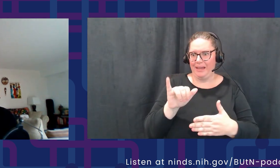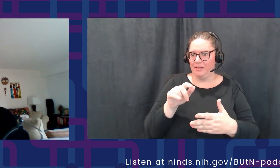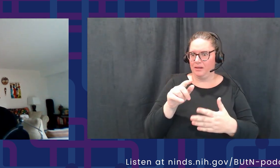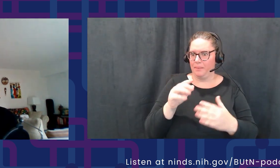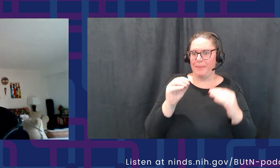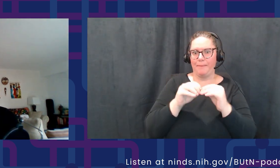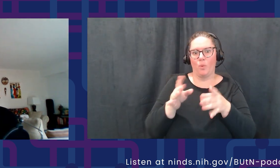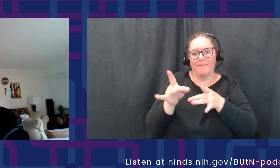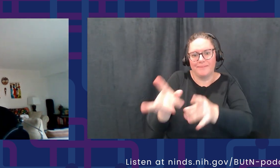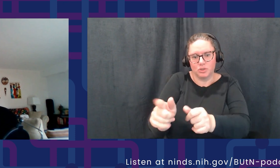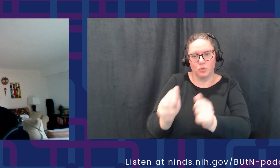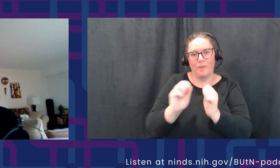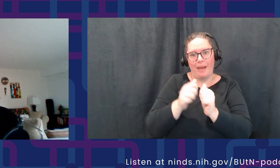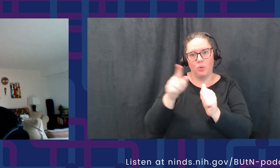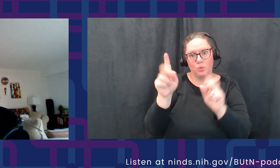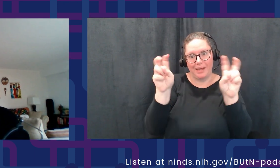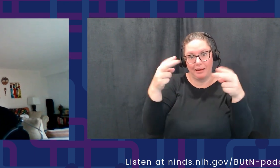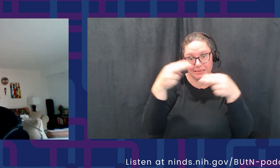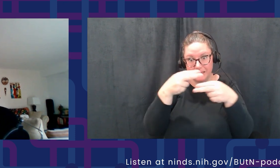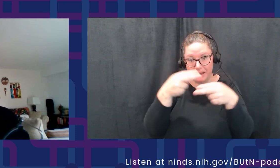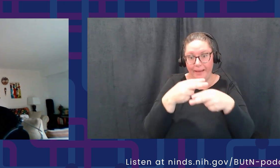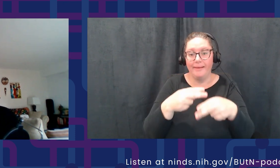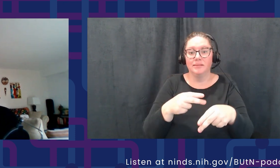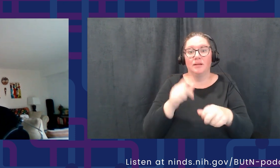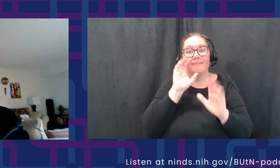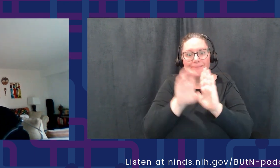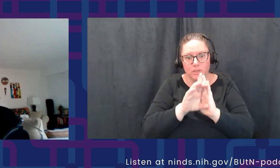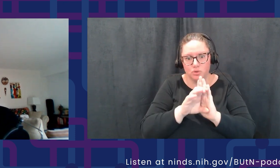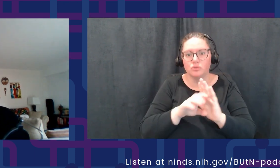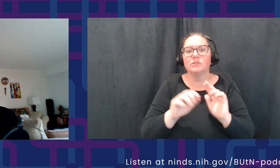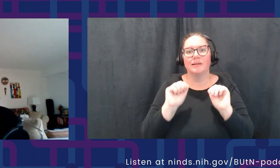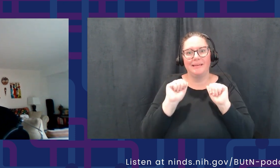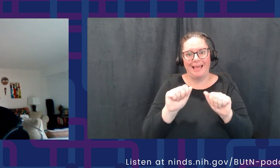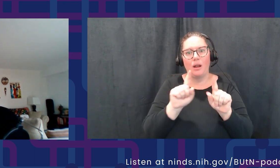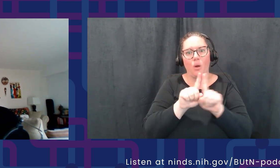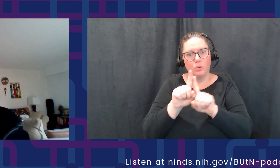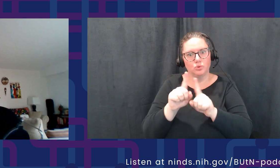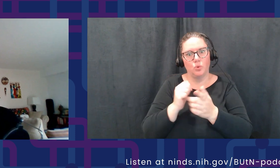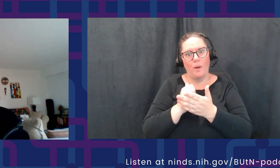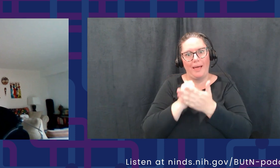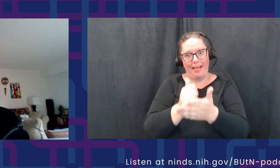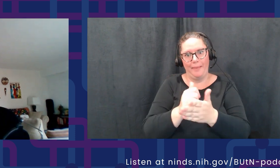with how you title slides or figures can also help folks who may have to have